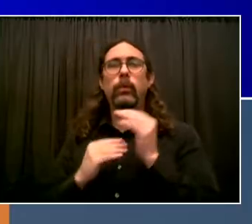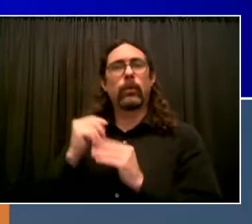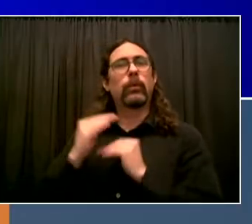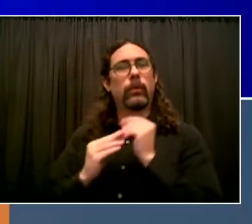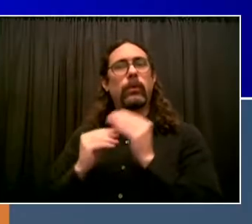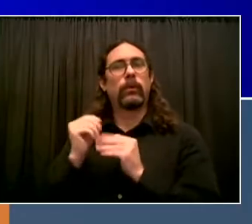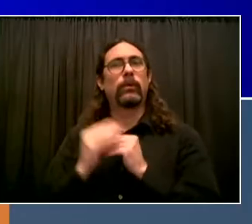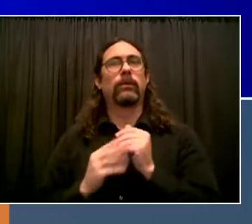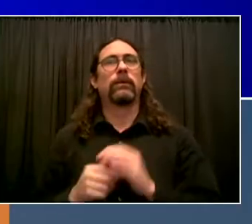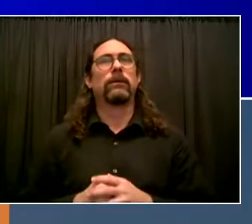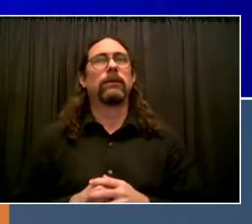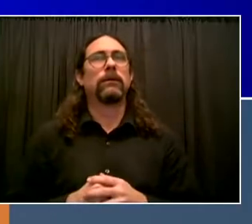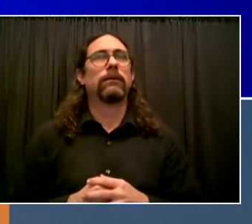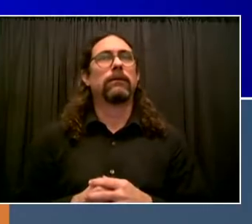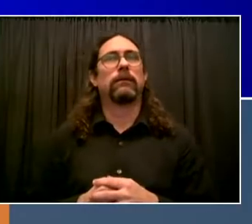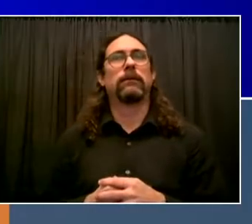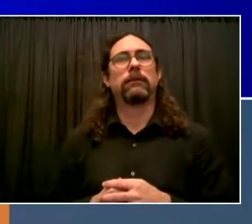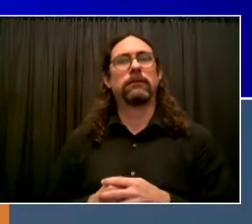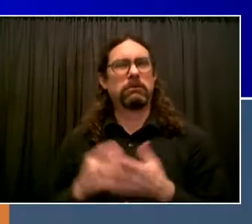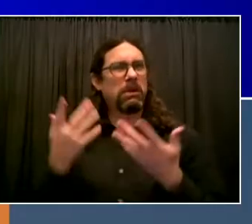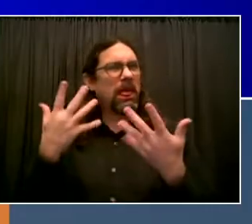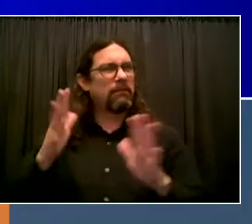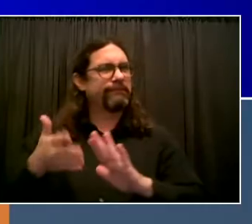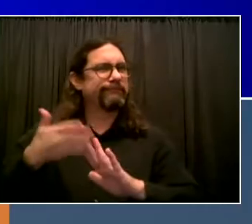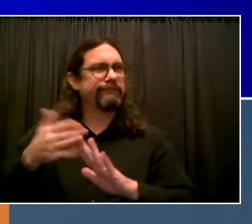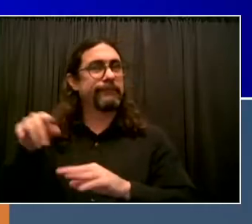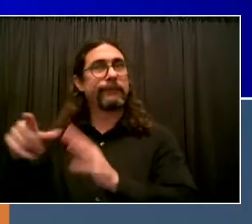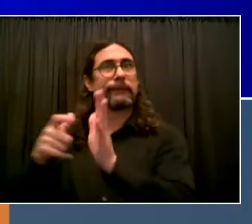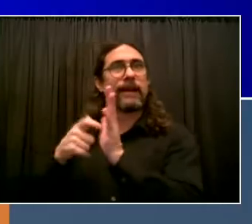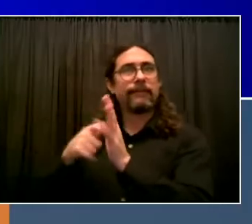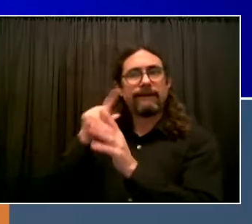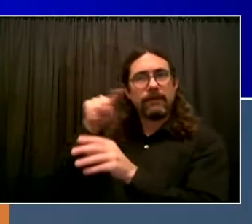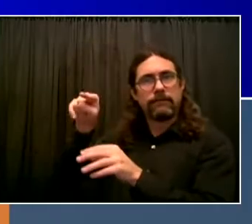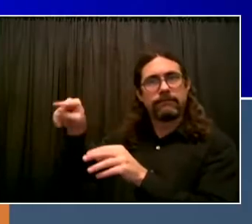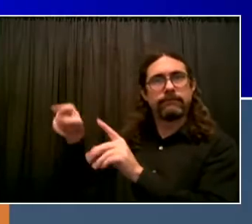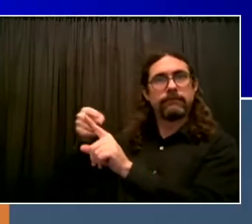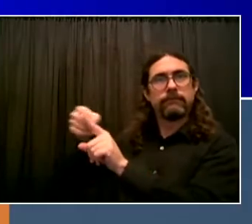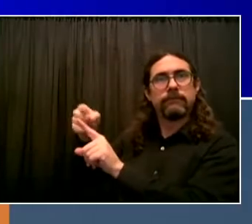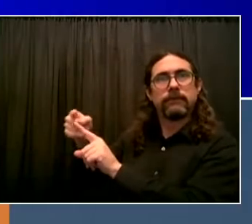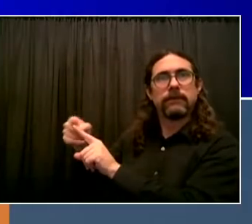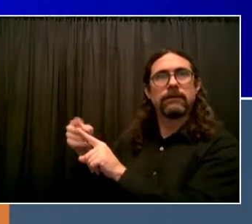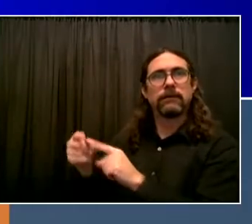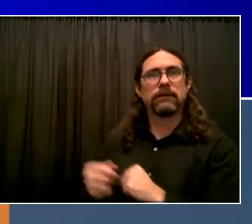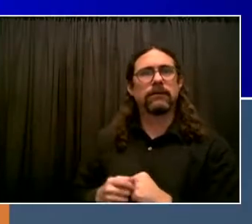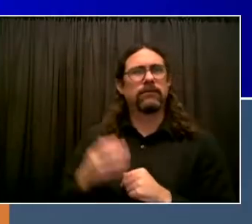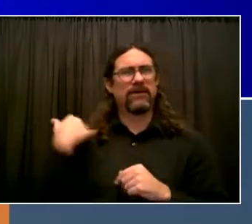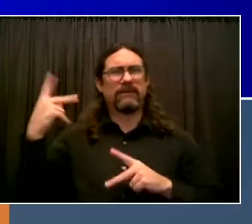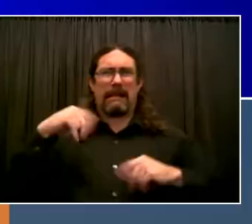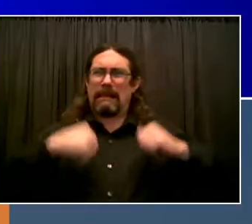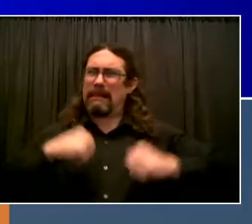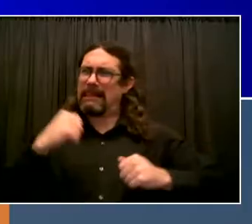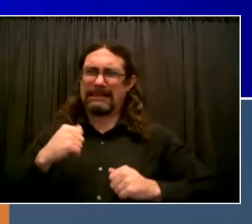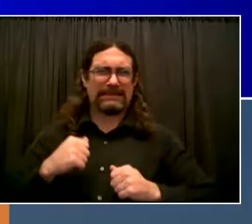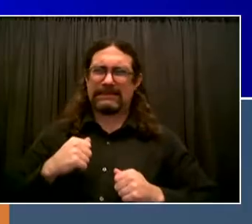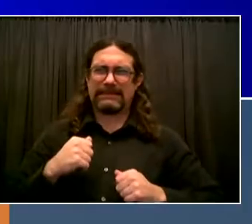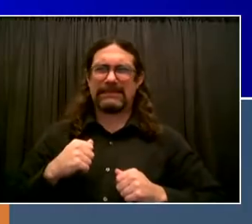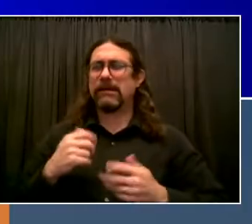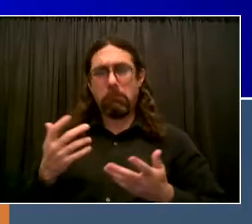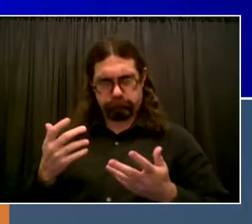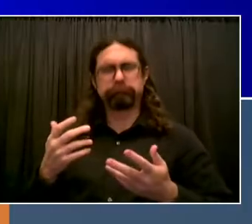IN THOSE SETTINGS AND THEY KNOW EVERYONE IS VACCINATED. THERE WAS A LOT OF CONCERN UPFRONT, WOULD